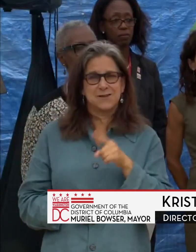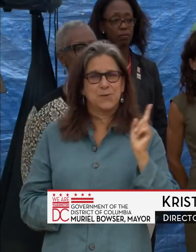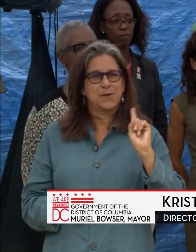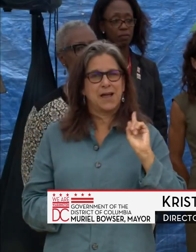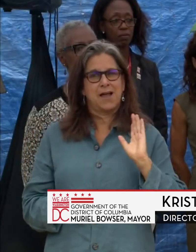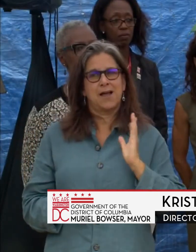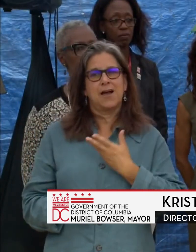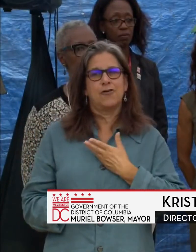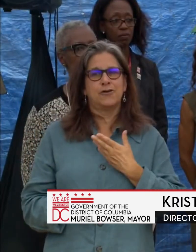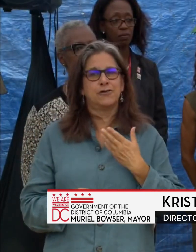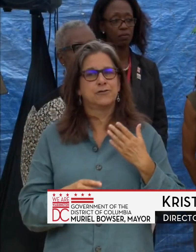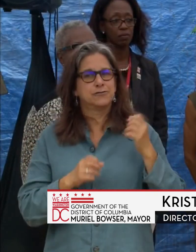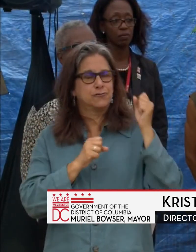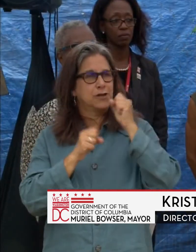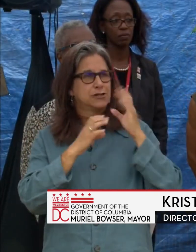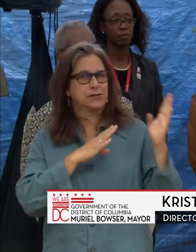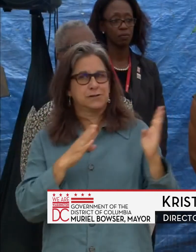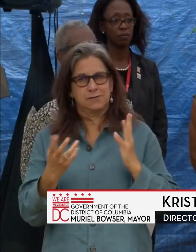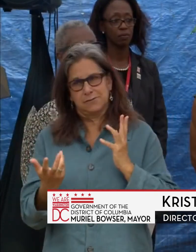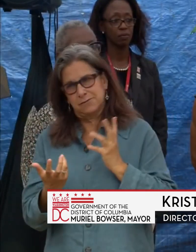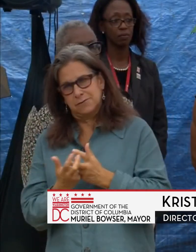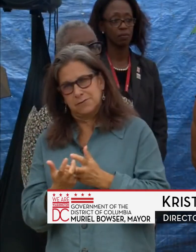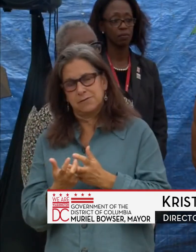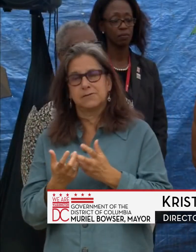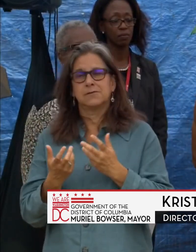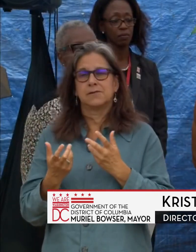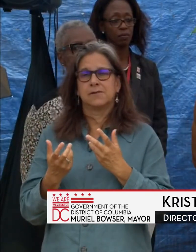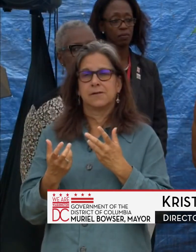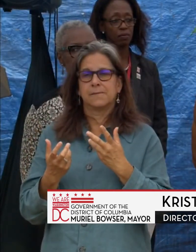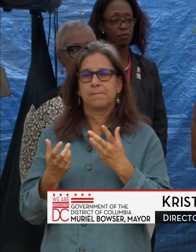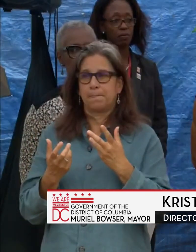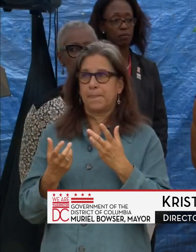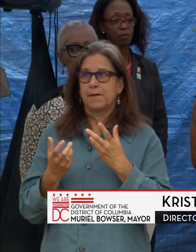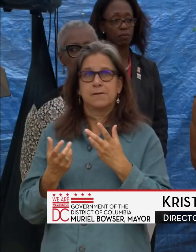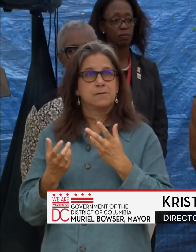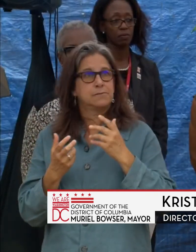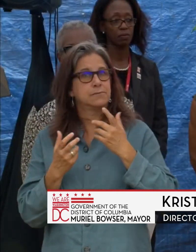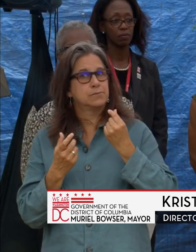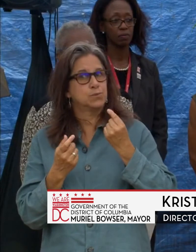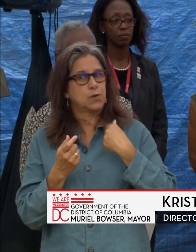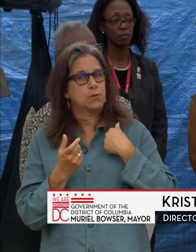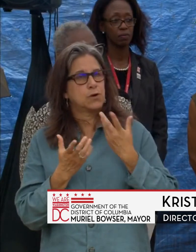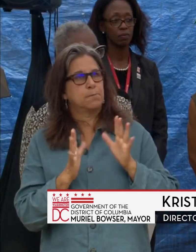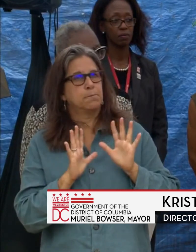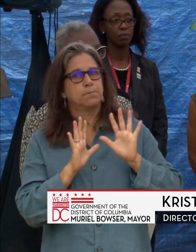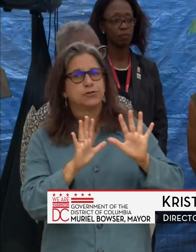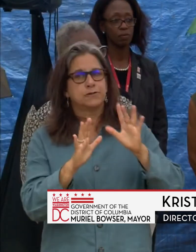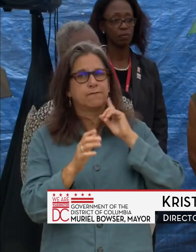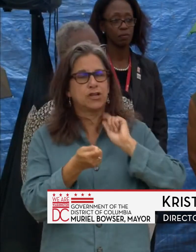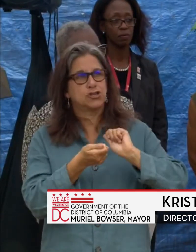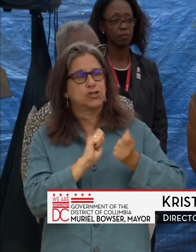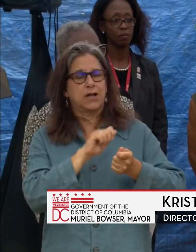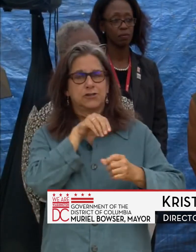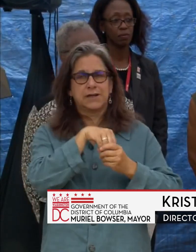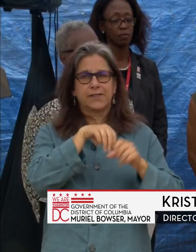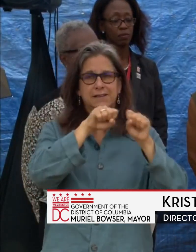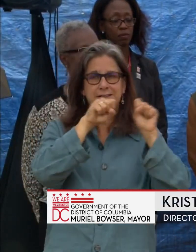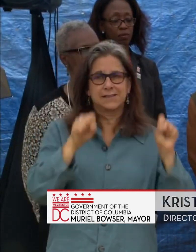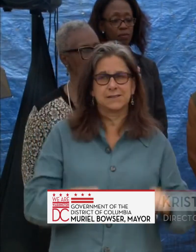IT'S TRANSFORMING OUR SYSTEM SO THAT WE ARE NOT JUST RELYING ON SHELTER AS THE STRATEGY. IT'S REALLY MAKING SURE WE HAVE A SAFE PLACE FOR PEOPLE TO GO,